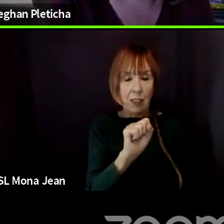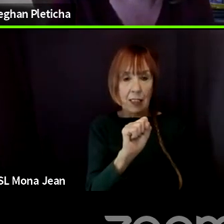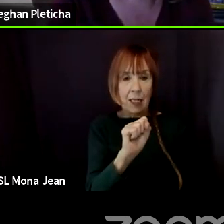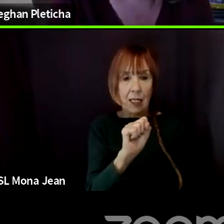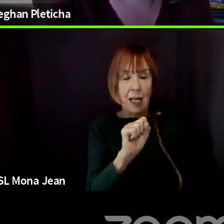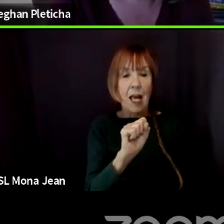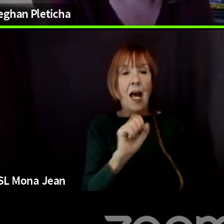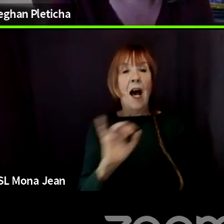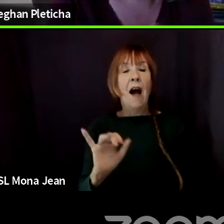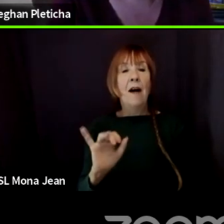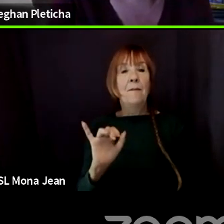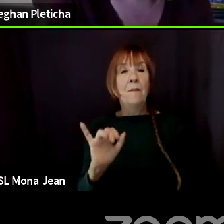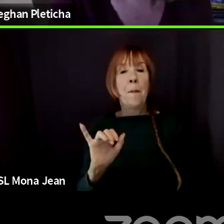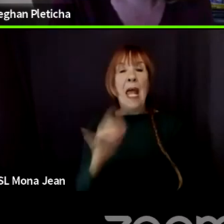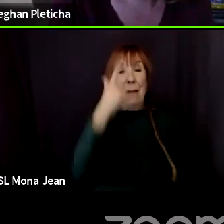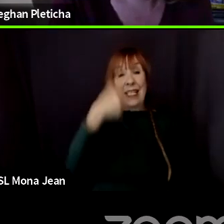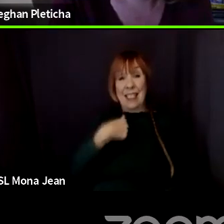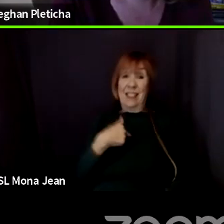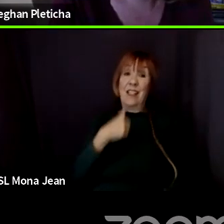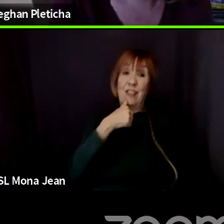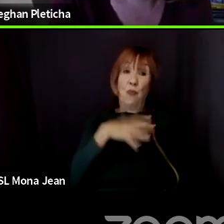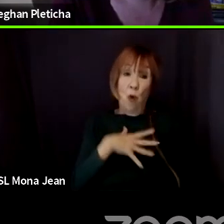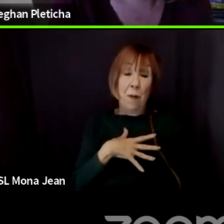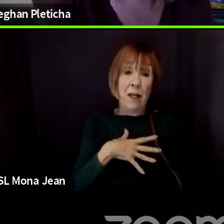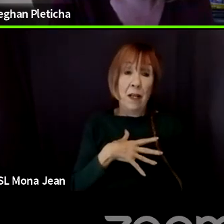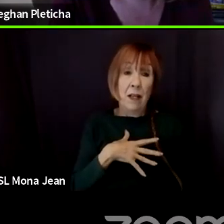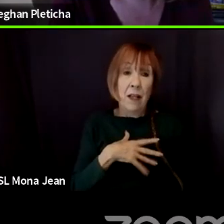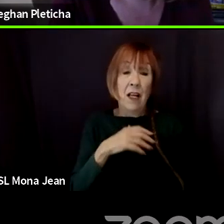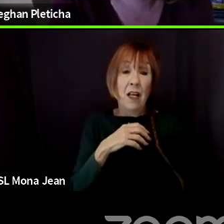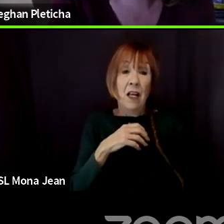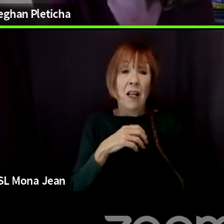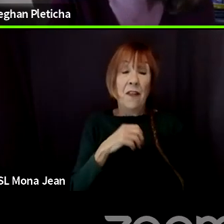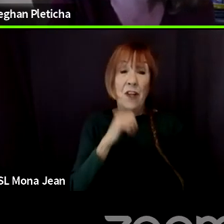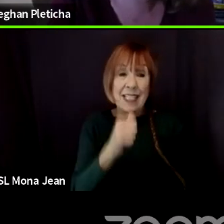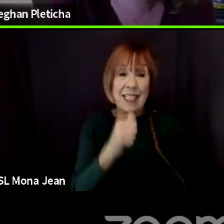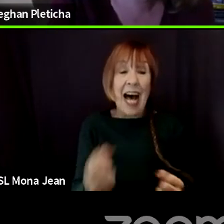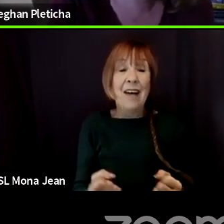There are many examples of women in the industry sometimes